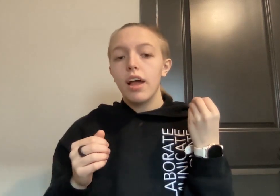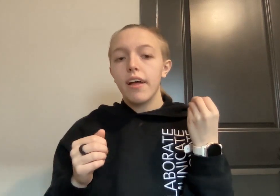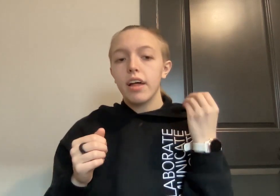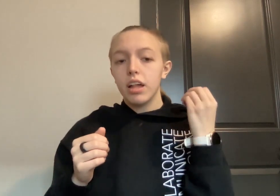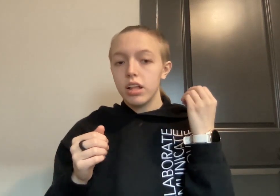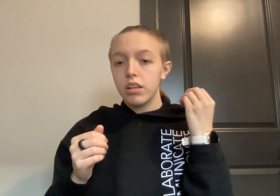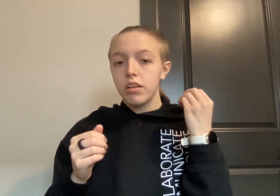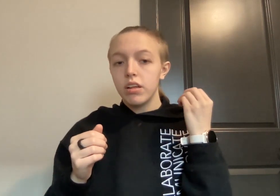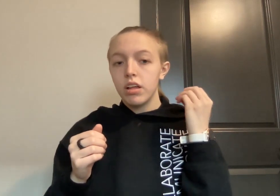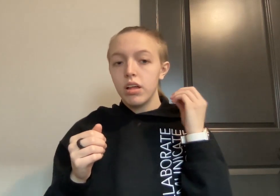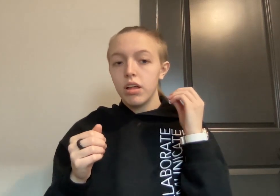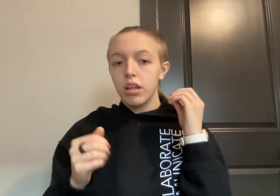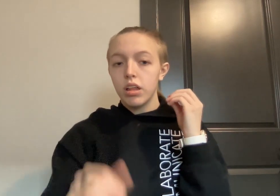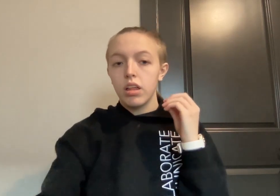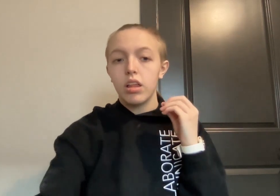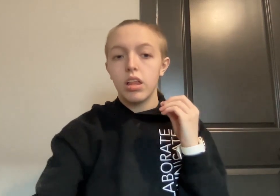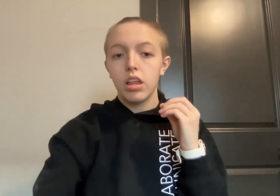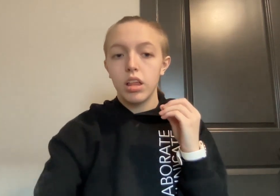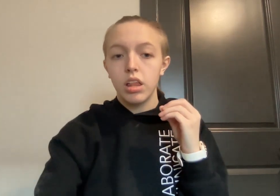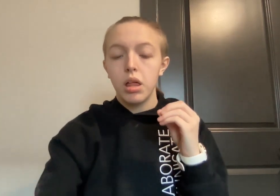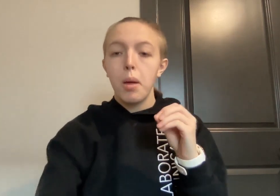and blend in